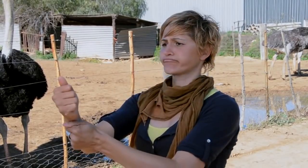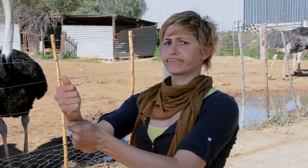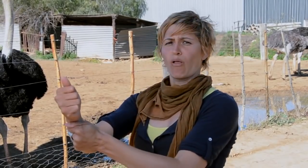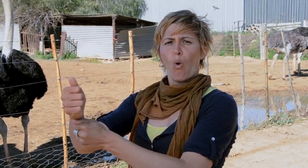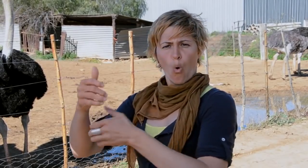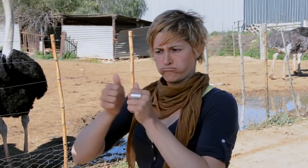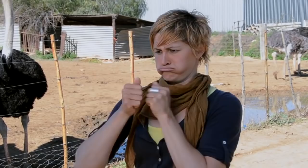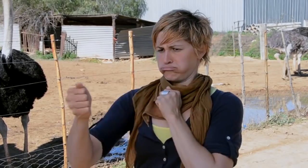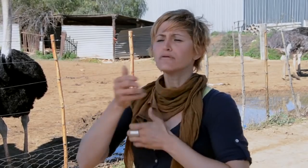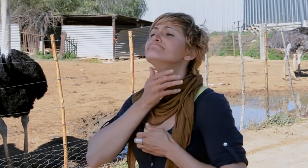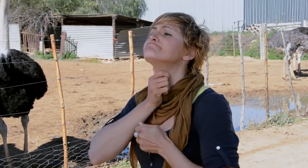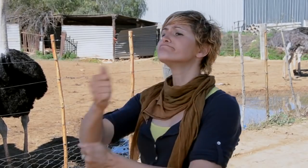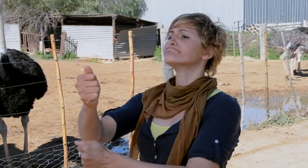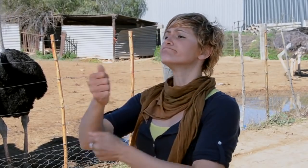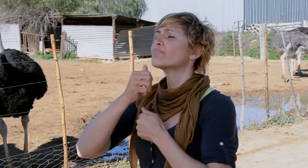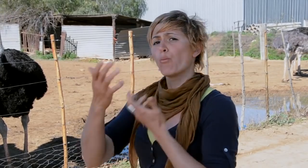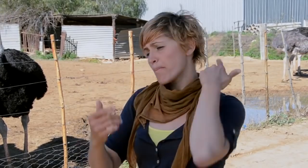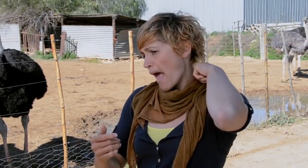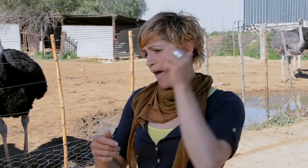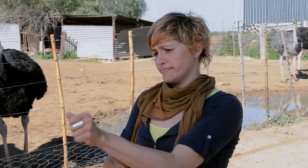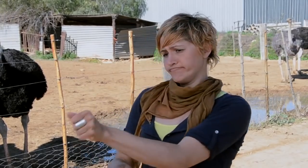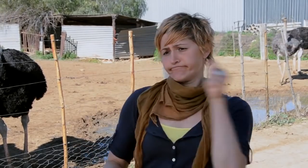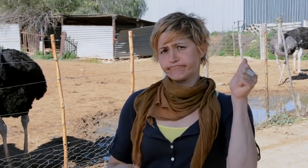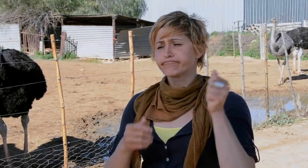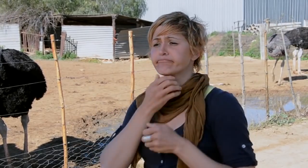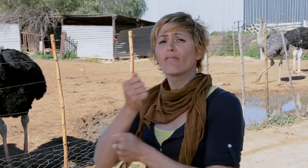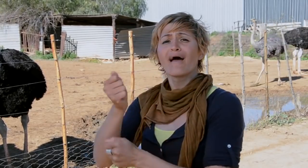all around, pulling it away from the neck.